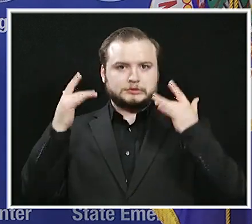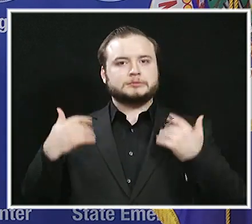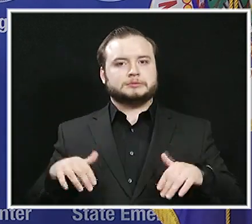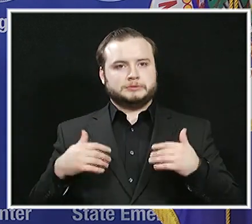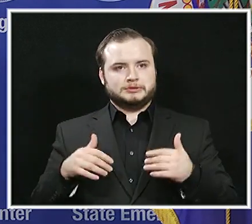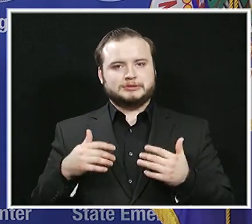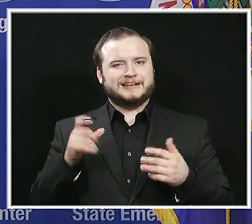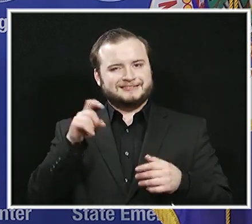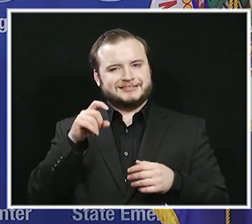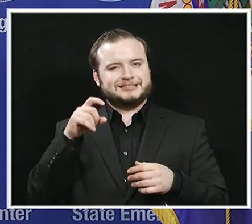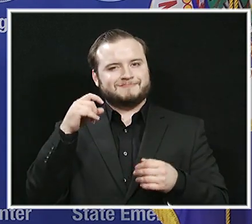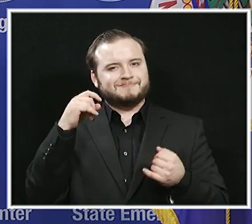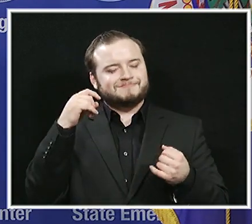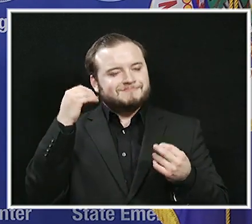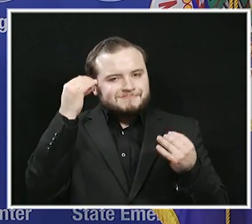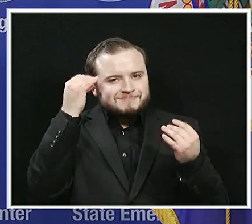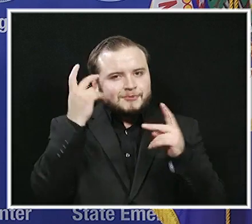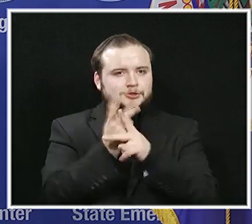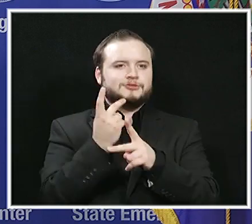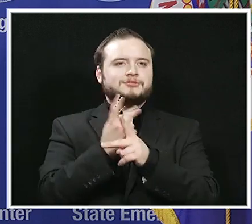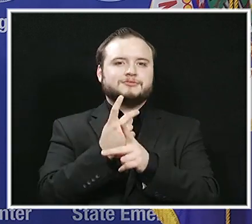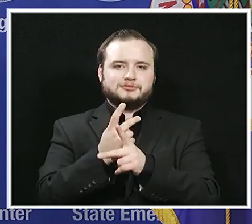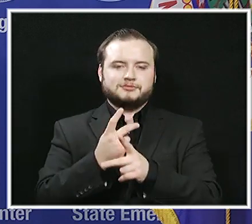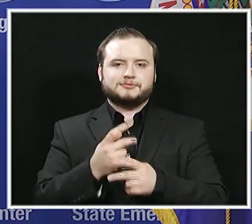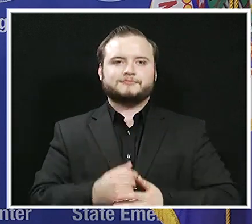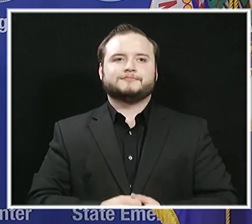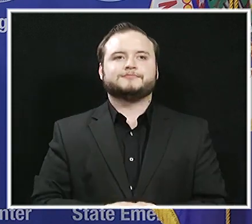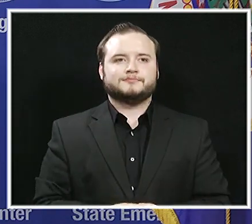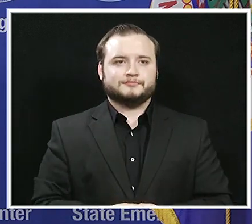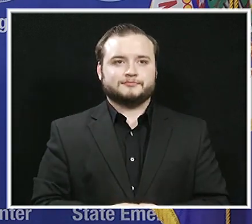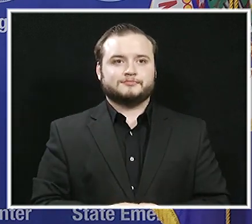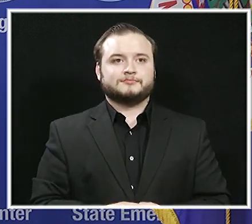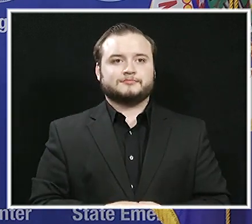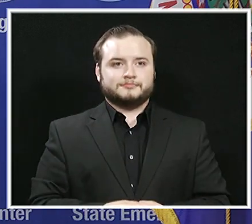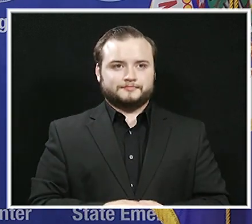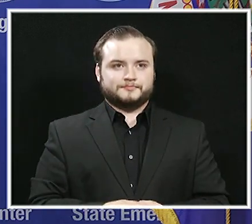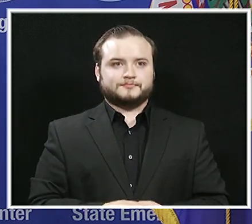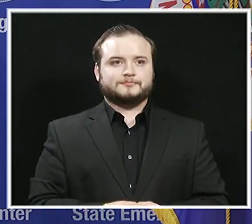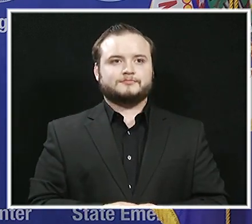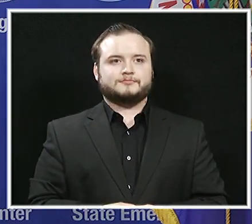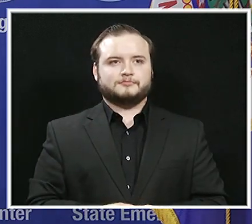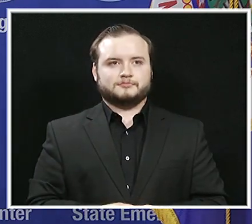The issue we're grappling with is they're highly interactive, but I think you could argue and these people are out there working really hard on this is,